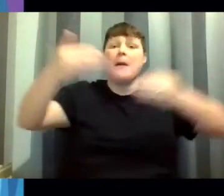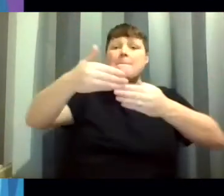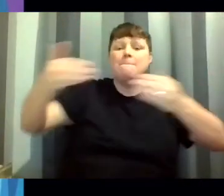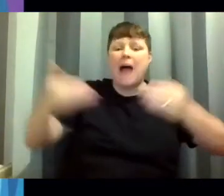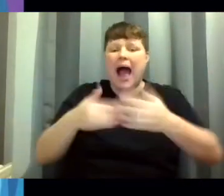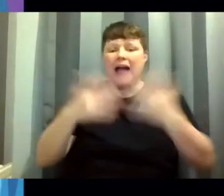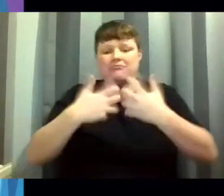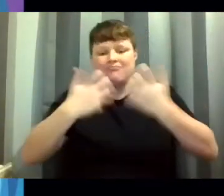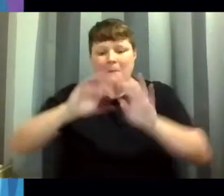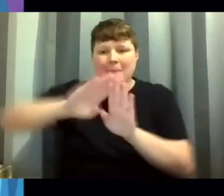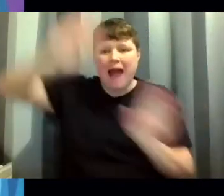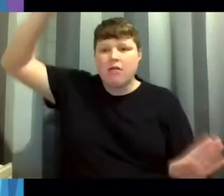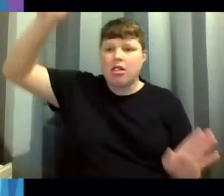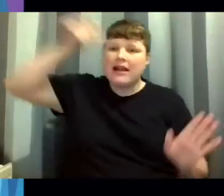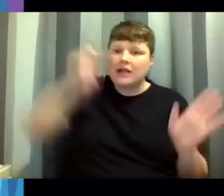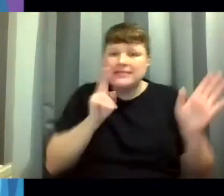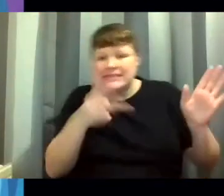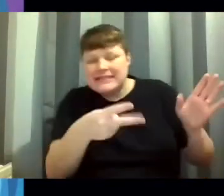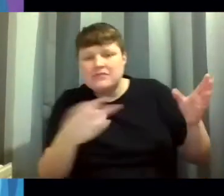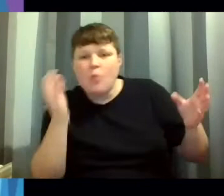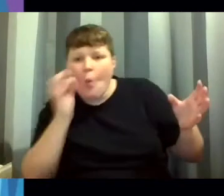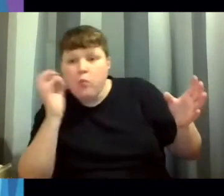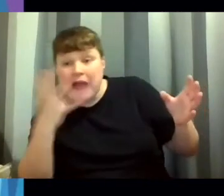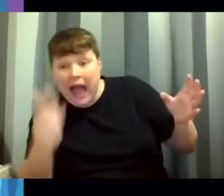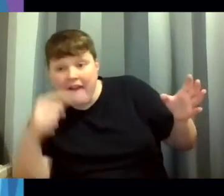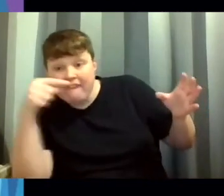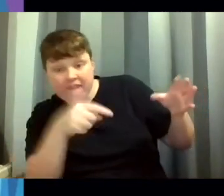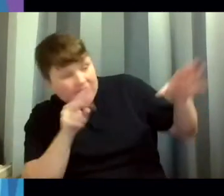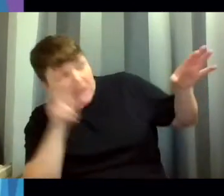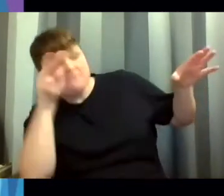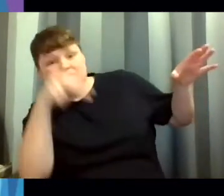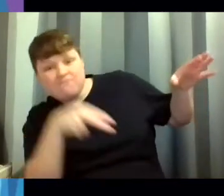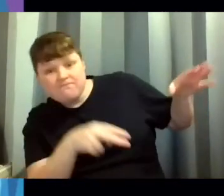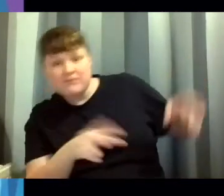It's been used in nuclear reactors, for example, here is Fukushima, where they were measuring